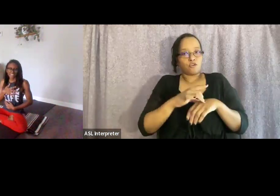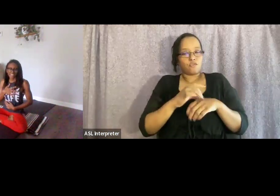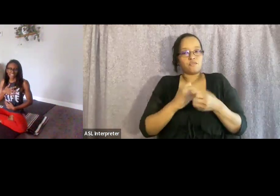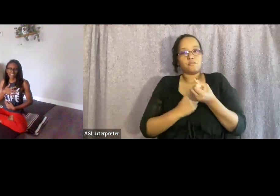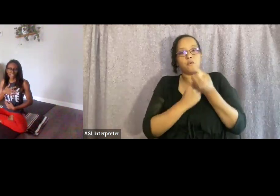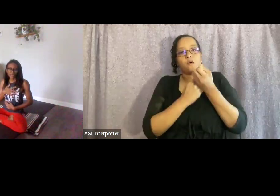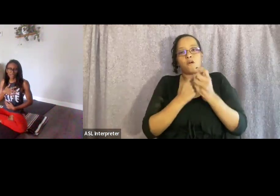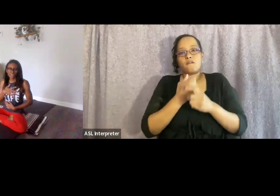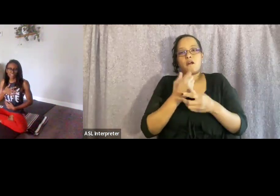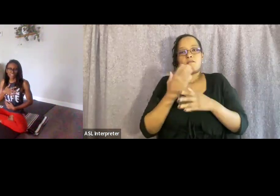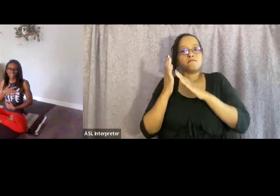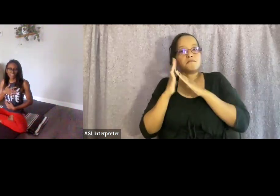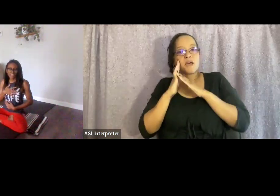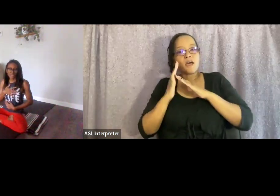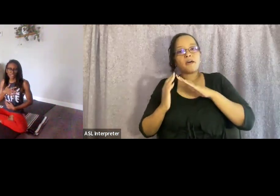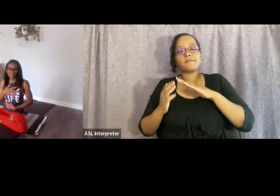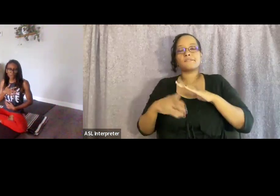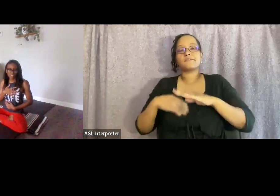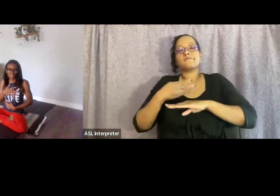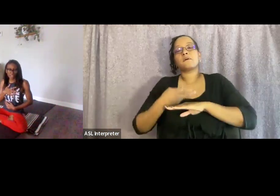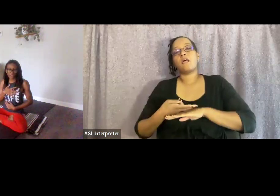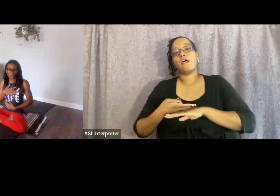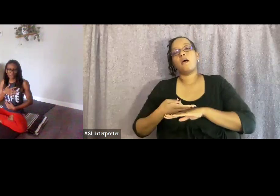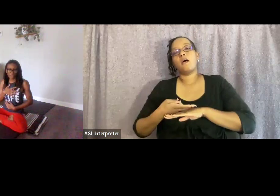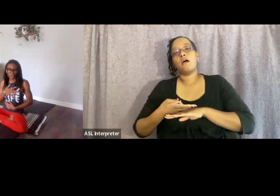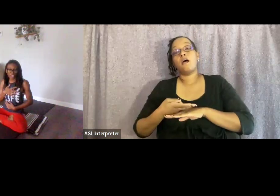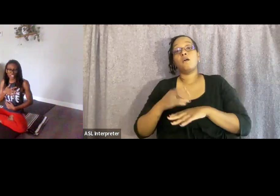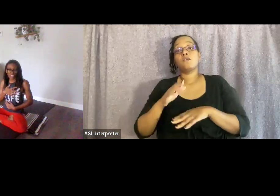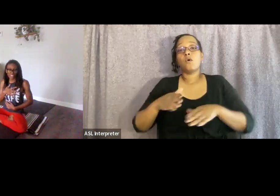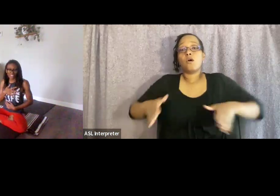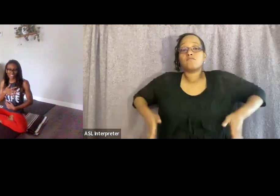The hips supported by the earth, or the chair.